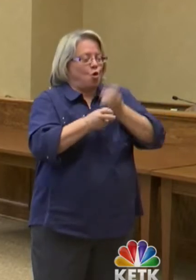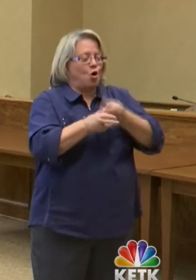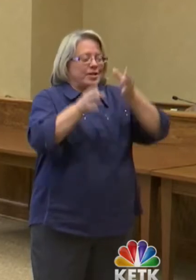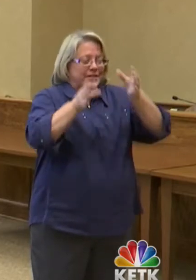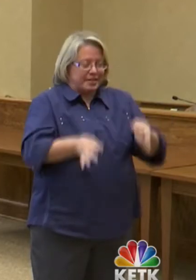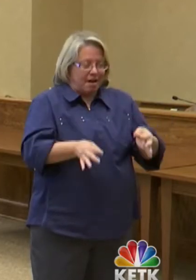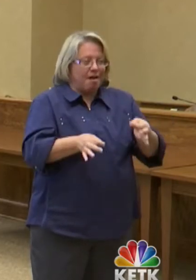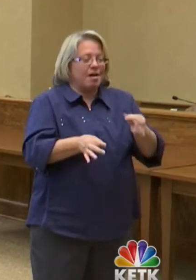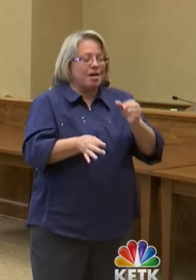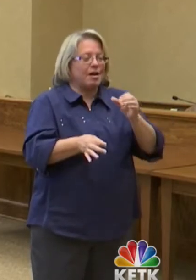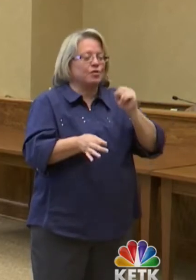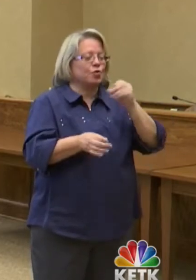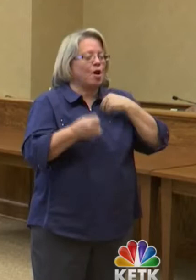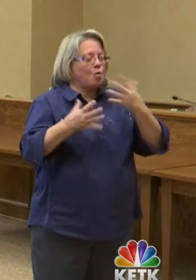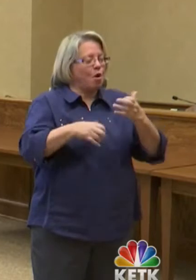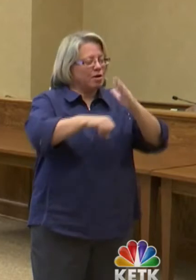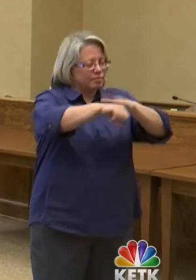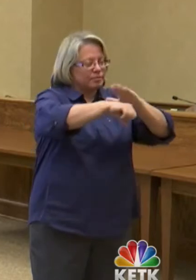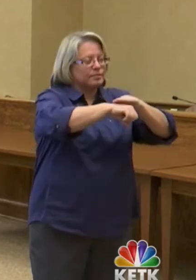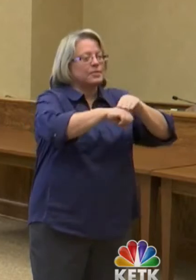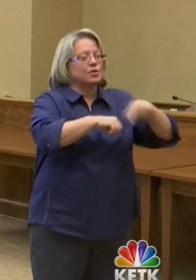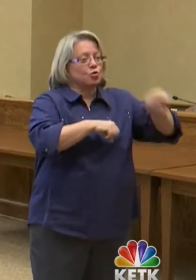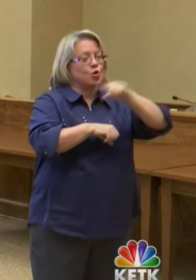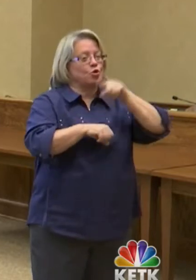SURVEILLANCE NOW AS TO THE